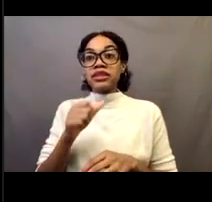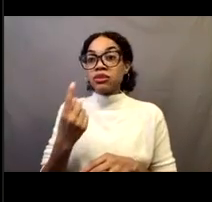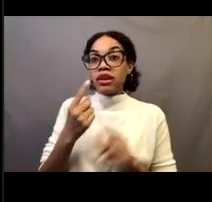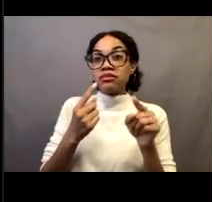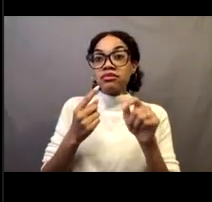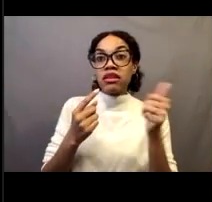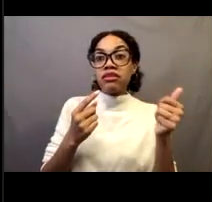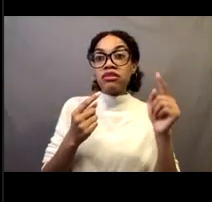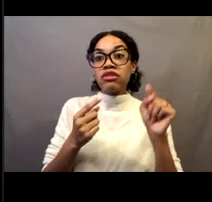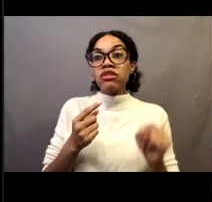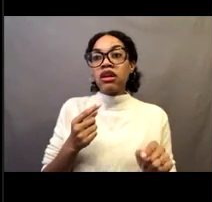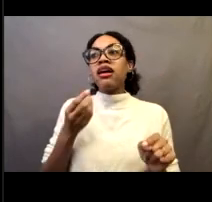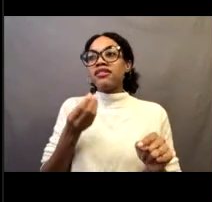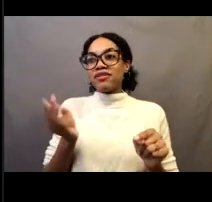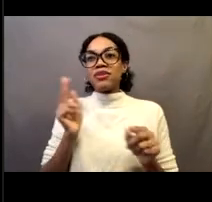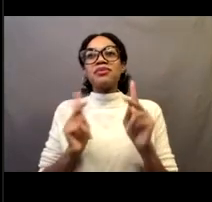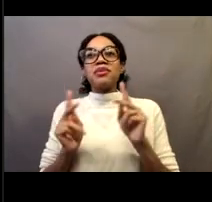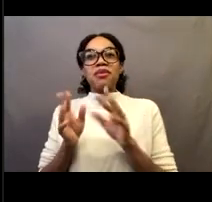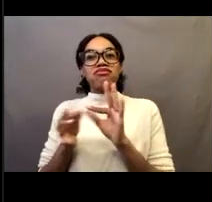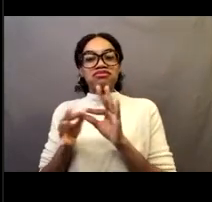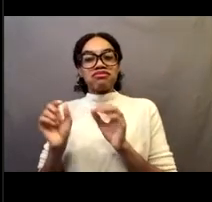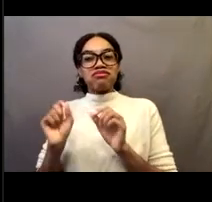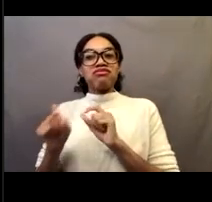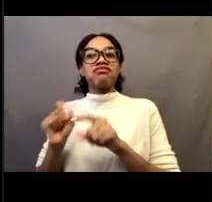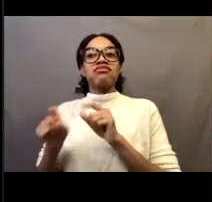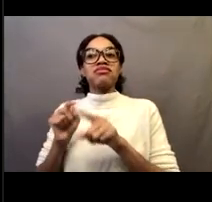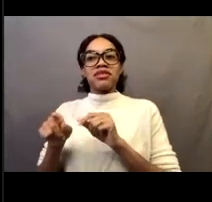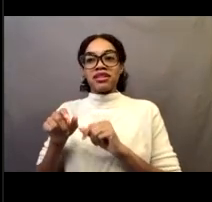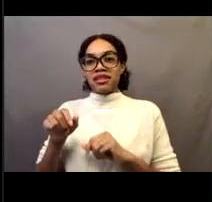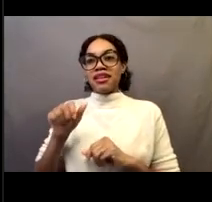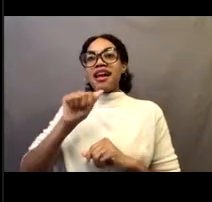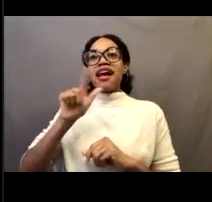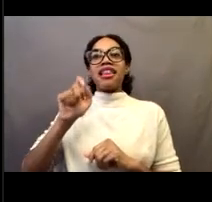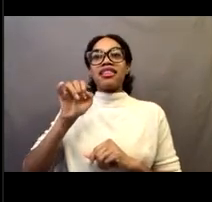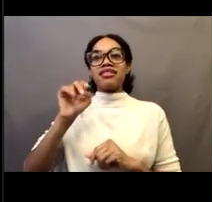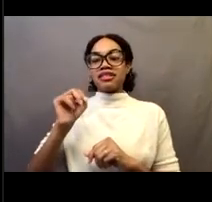Oh, we have a couple of people here. Alice and Paul have been in a big hail storm in Texas.